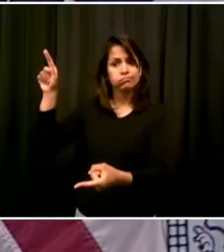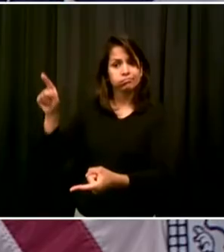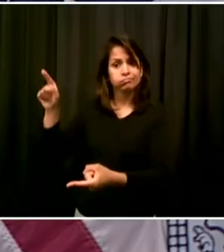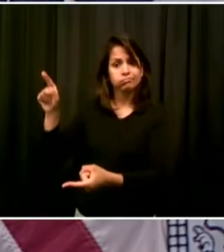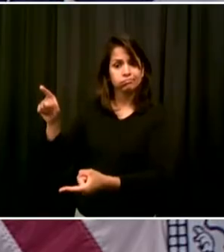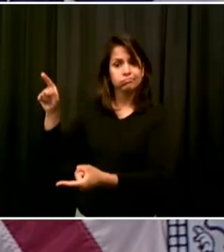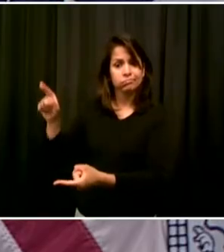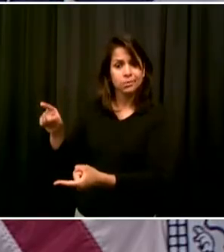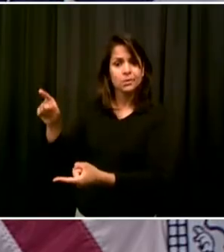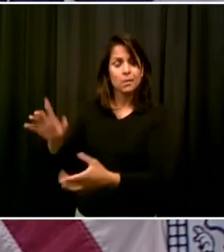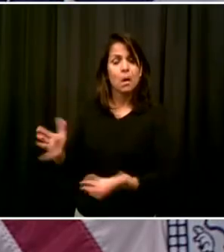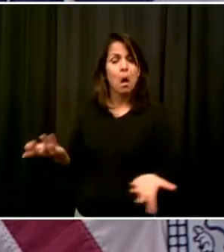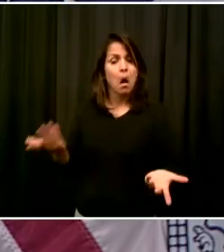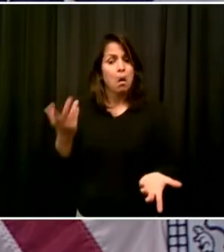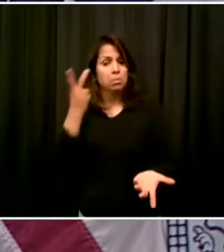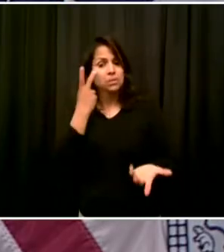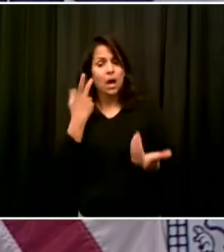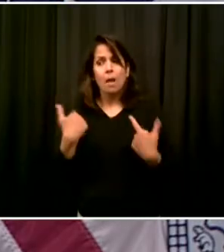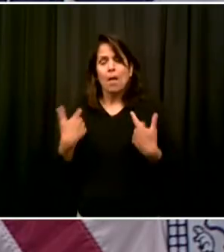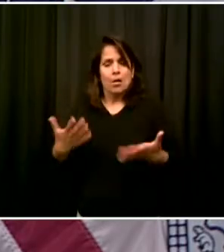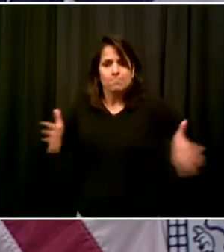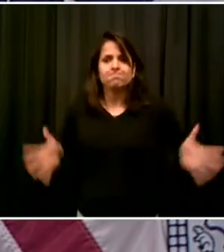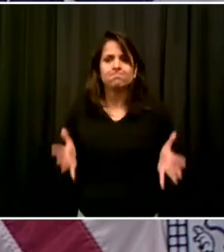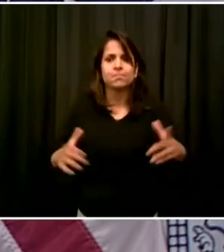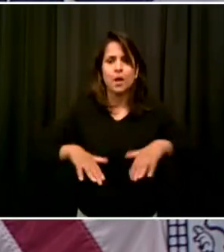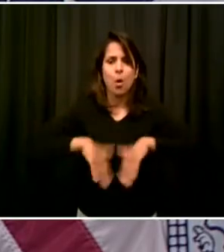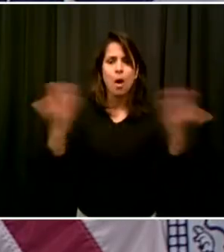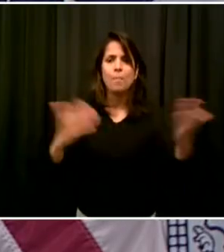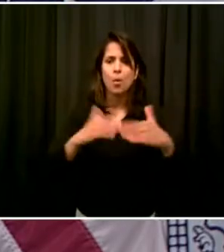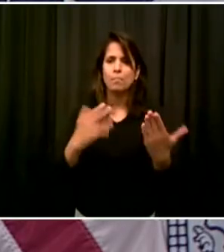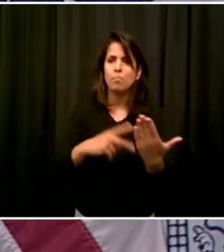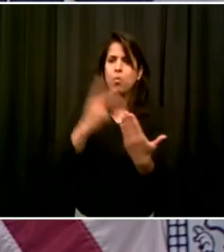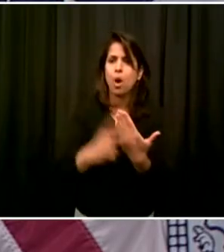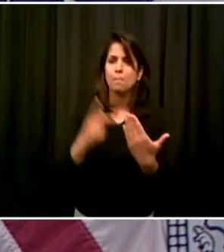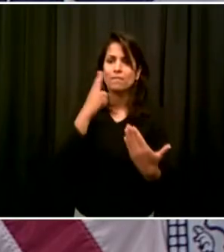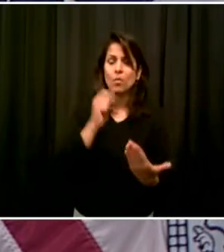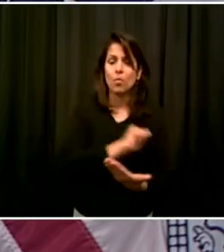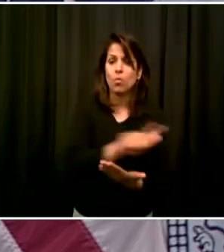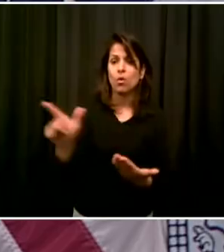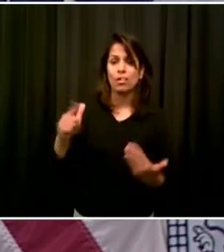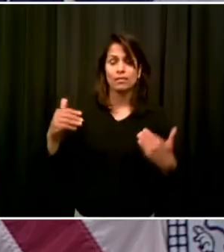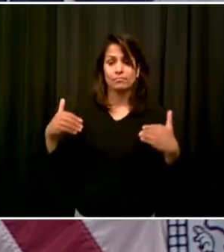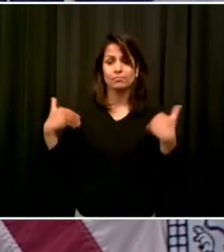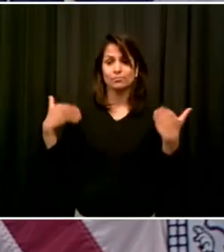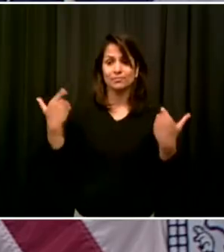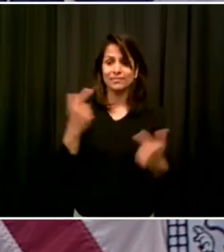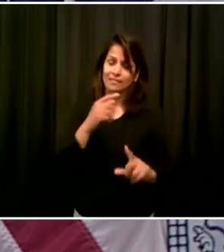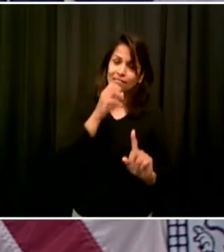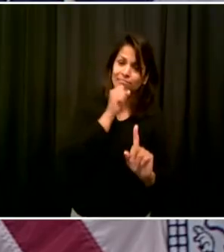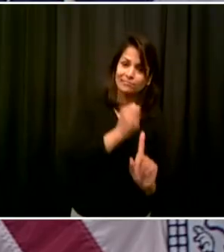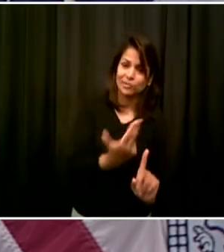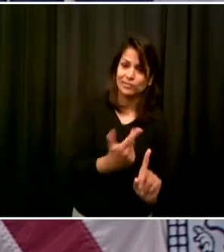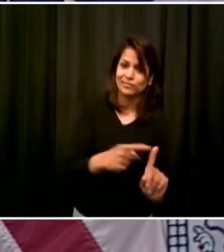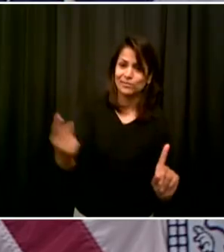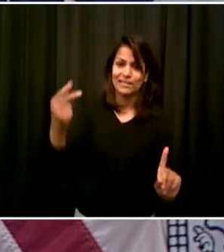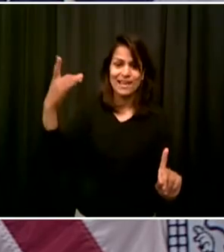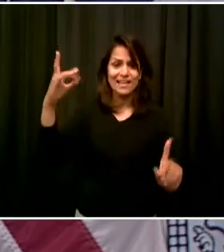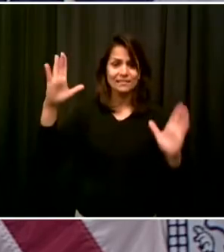IMPROVING, THERE IS A LOT WECAN DO WITH YOUNG PEOPLE THIS SUMMER. ITIL WL BEGOOD